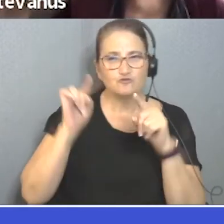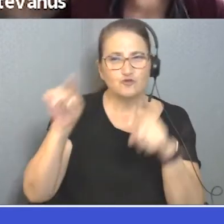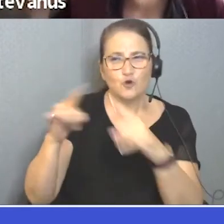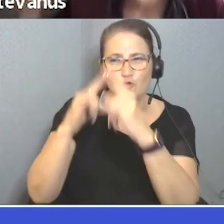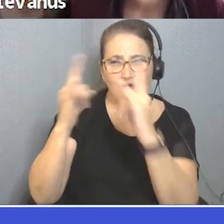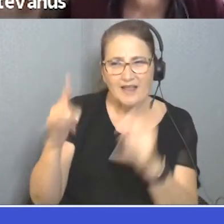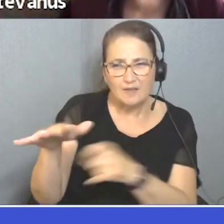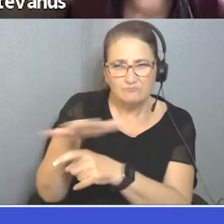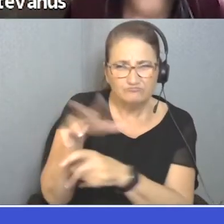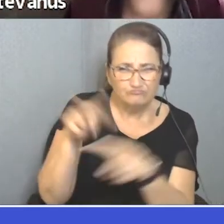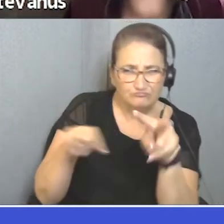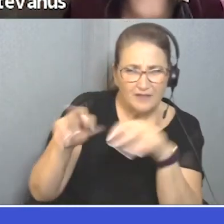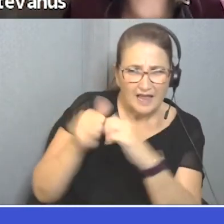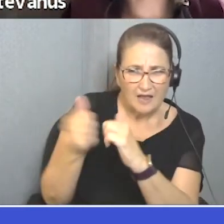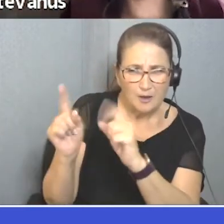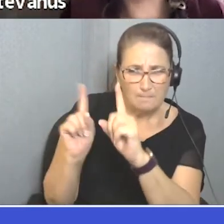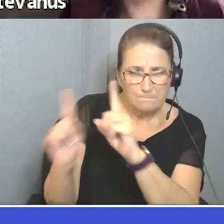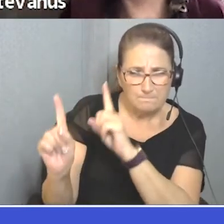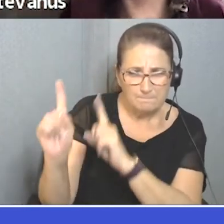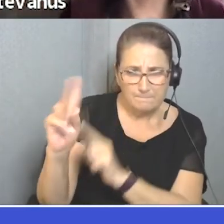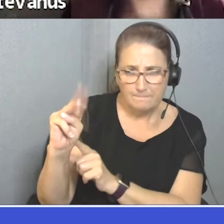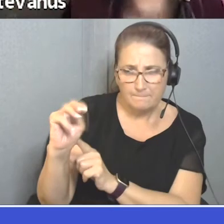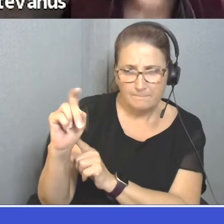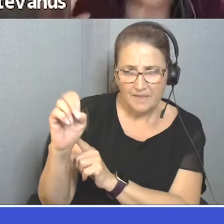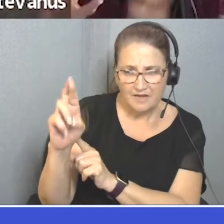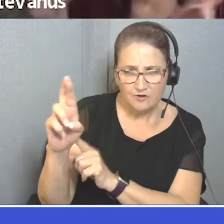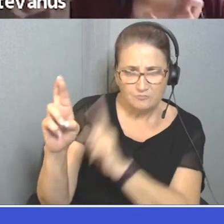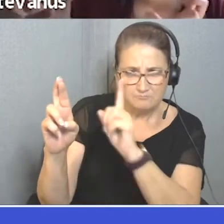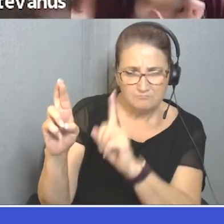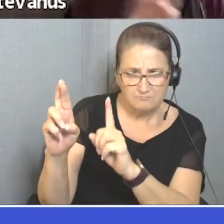experience at summer camp, maybe you're thinking of a camp